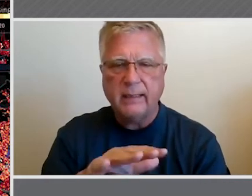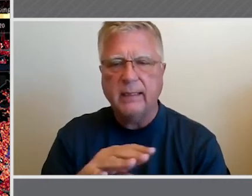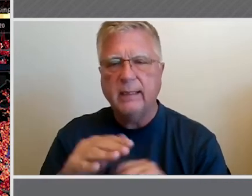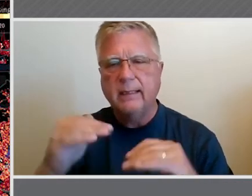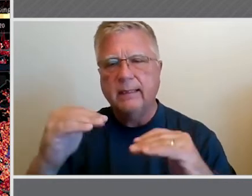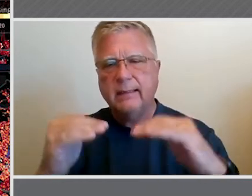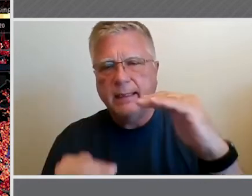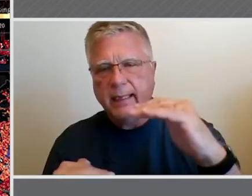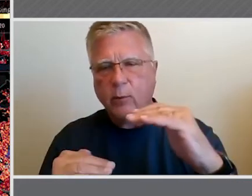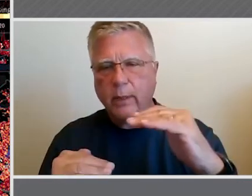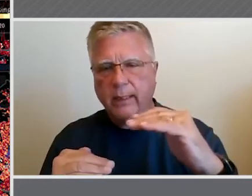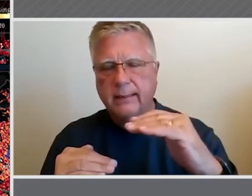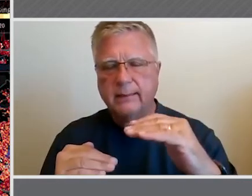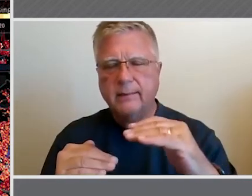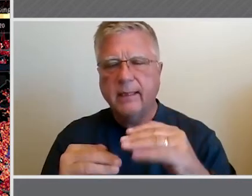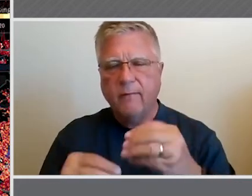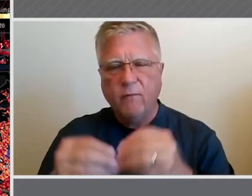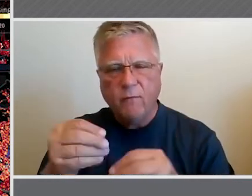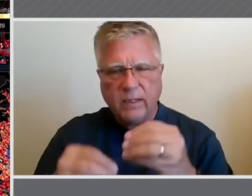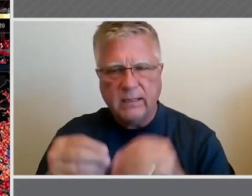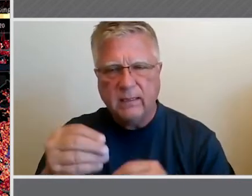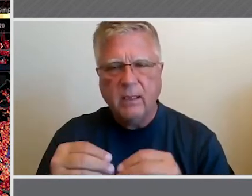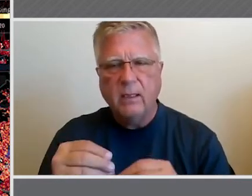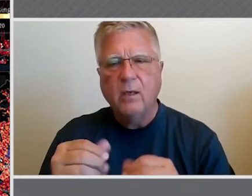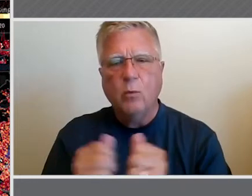So one of those things is housing stability analysis.